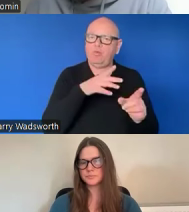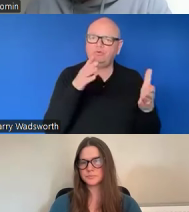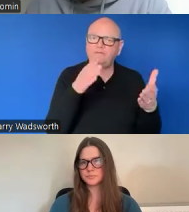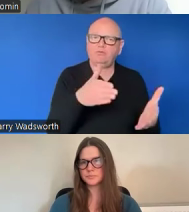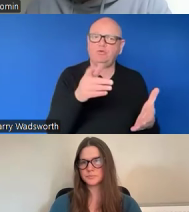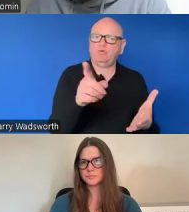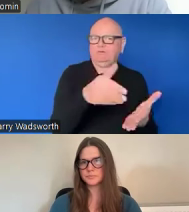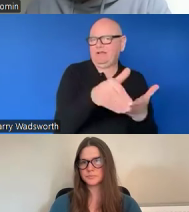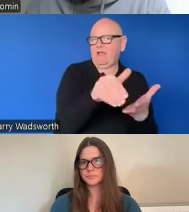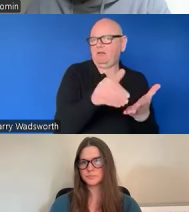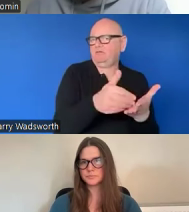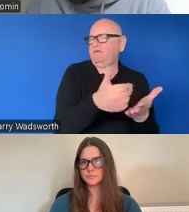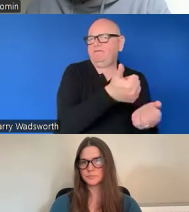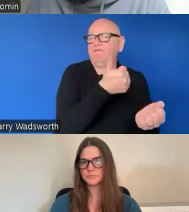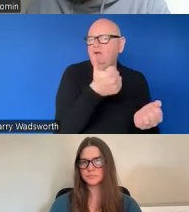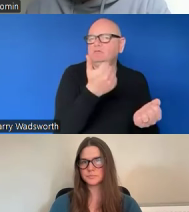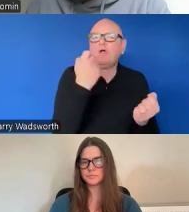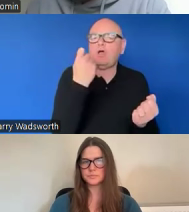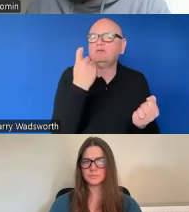Sales is perfect. That's absolutely fine.